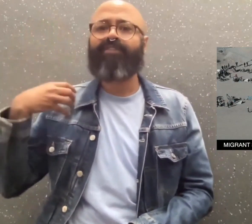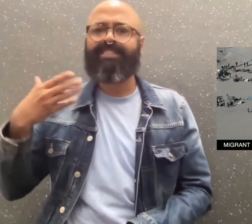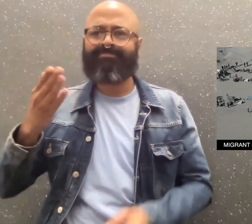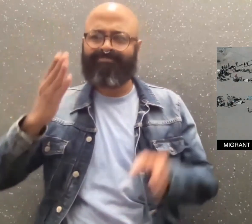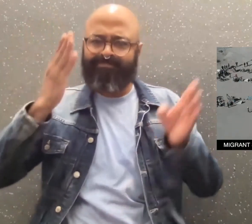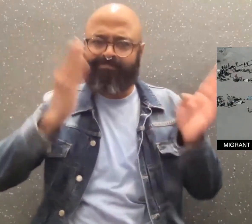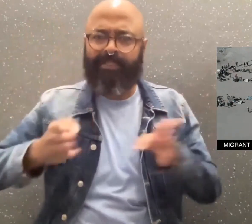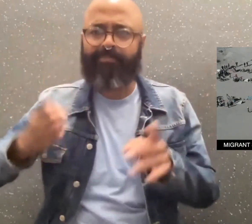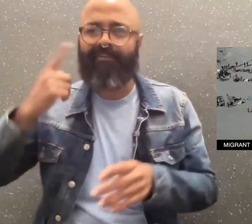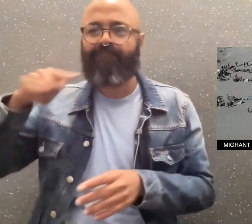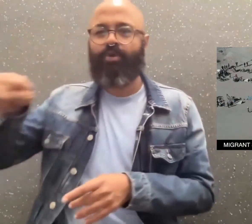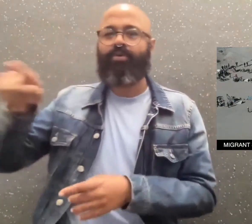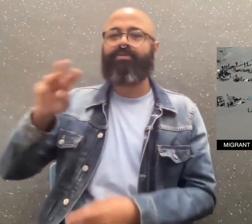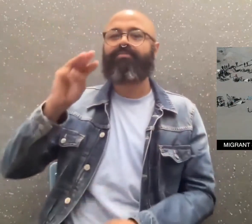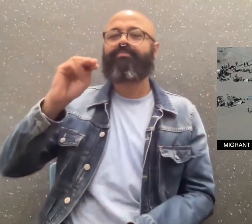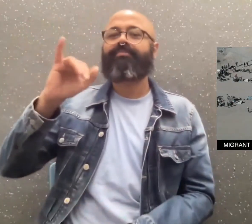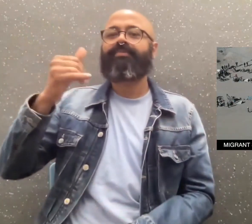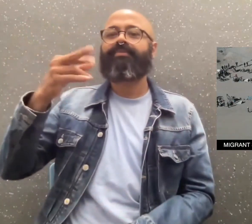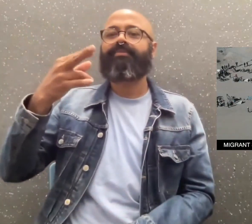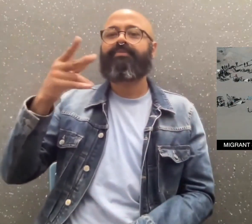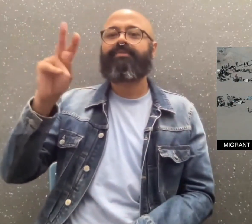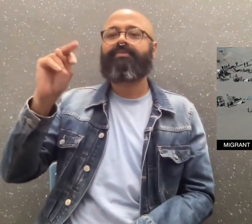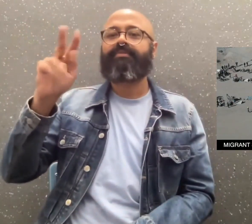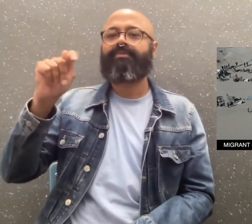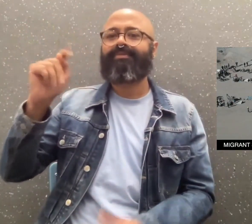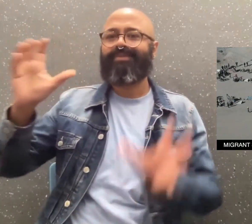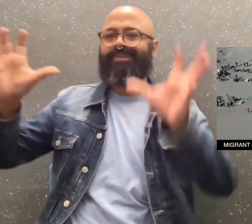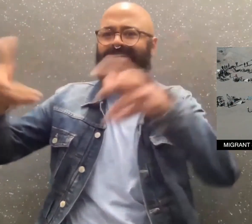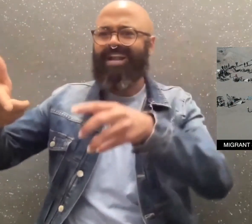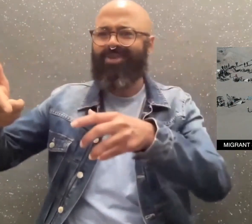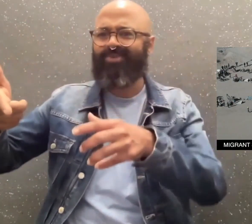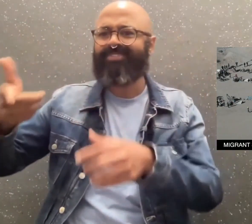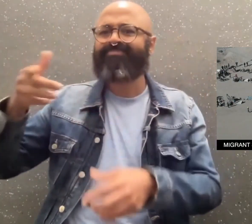US officials are preparing for a surge of migrants there